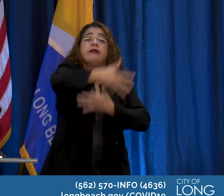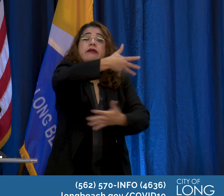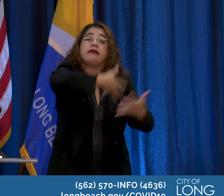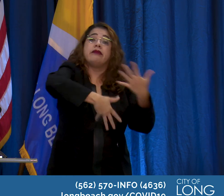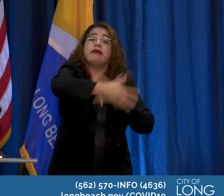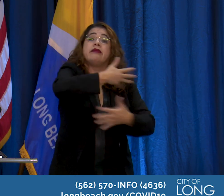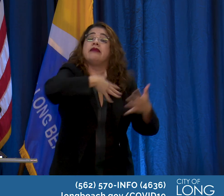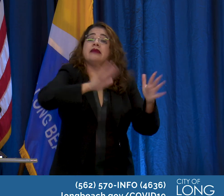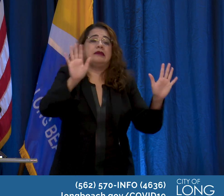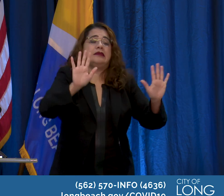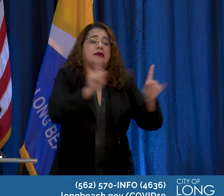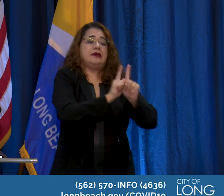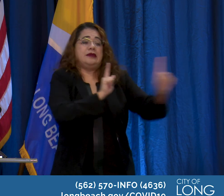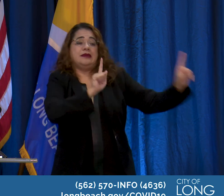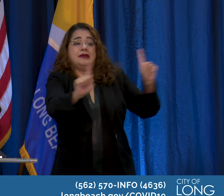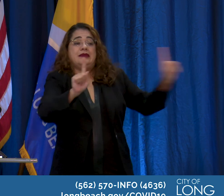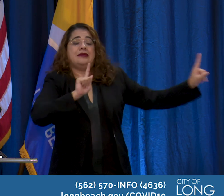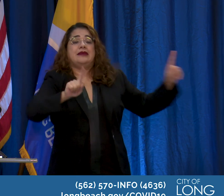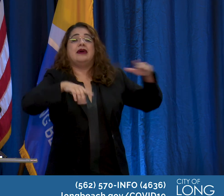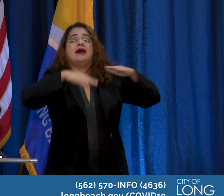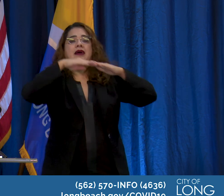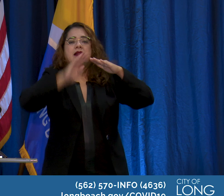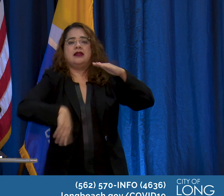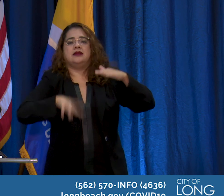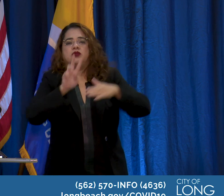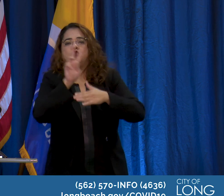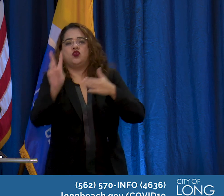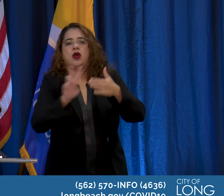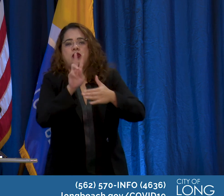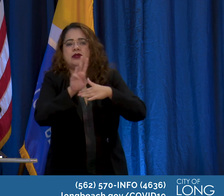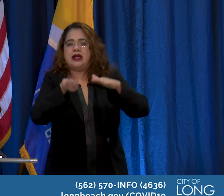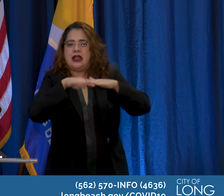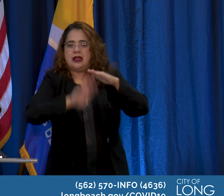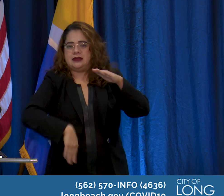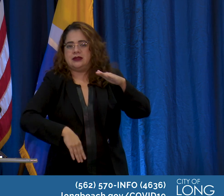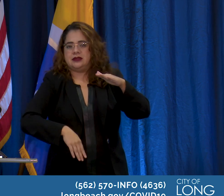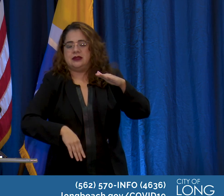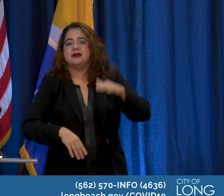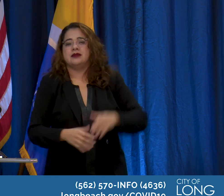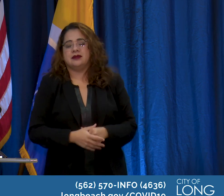Additional ways to minimize the risk of gatherings are to limit the number of people at the gatherings,